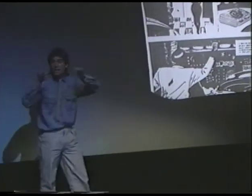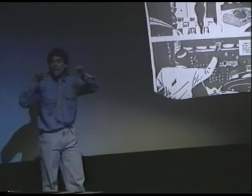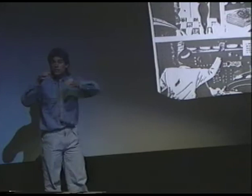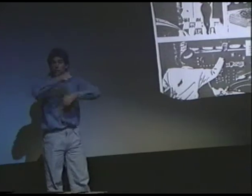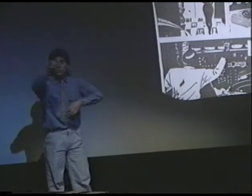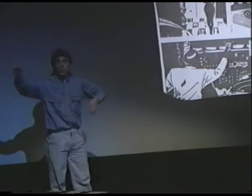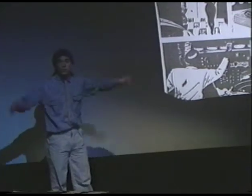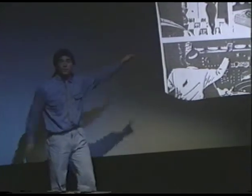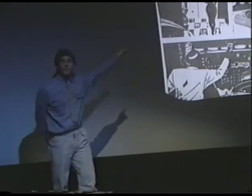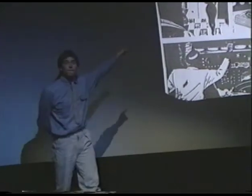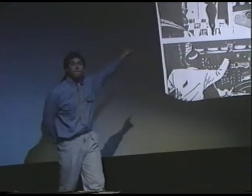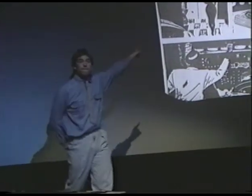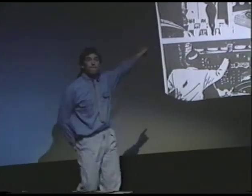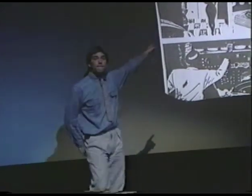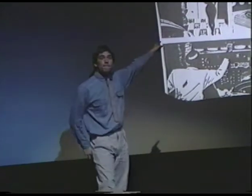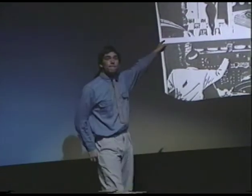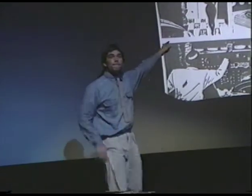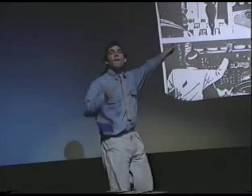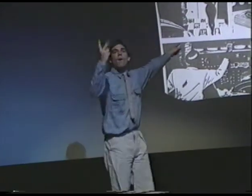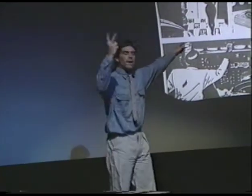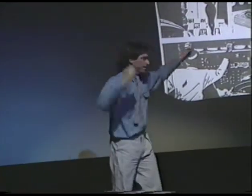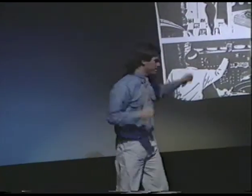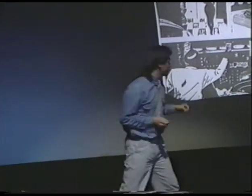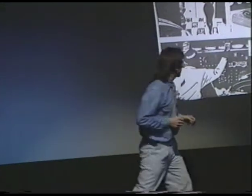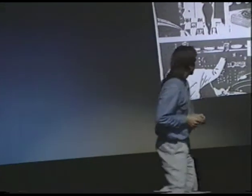You understand this, what I just explained? OK.